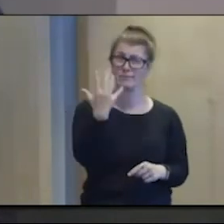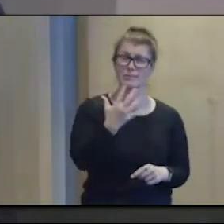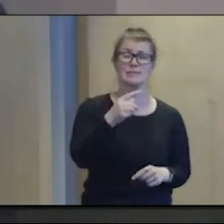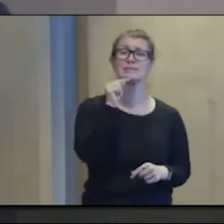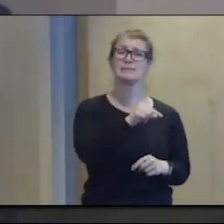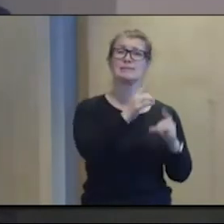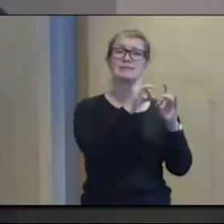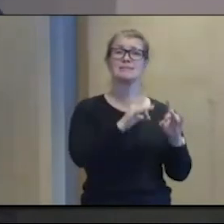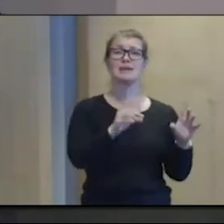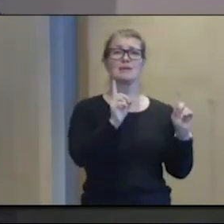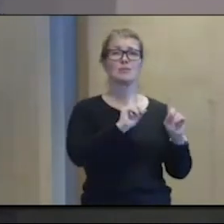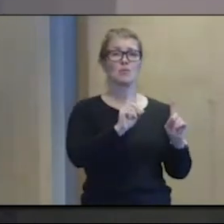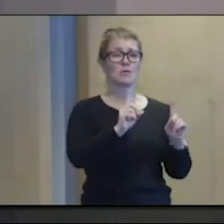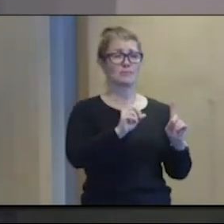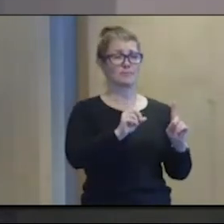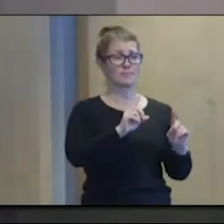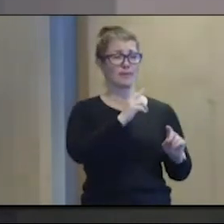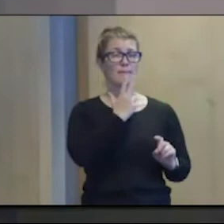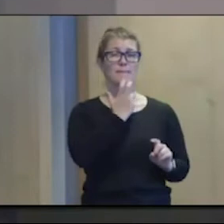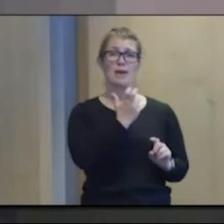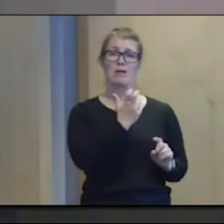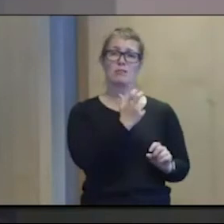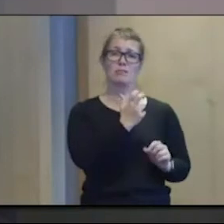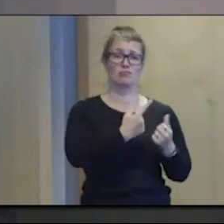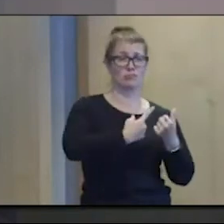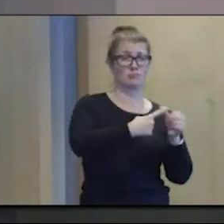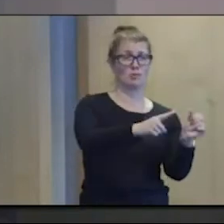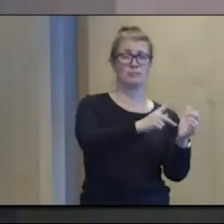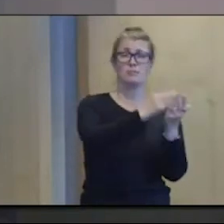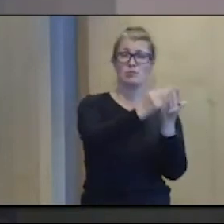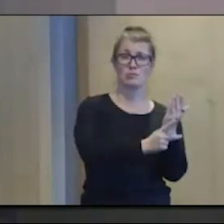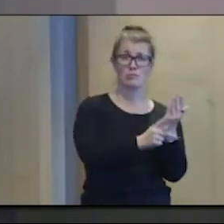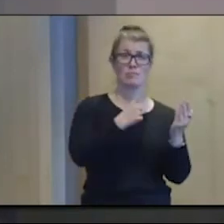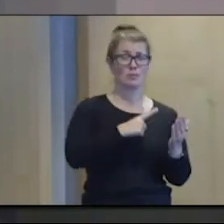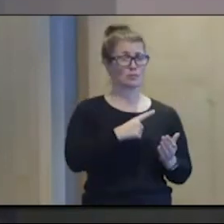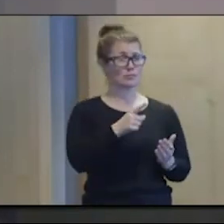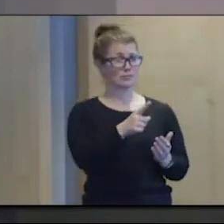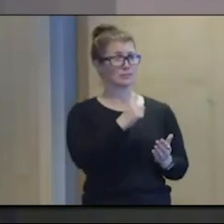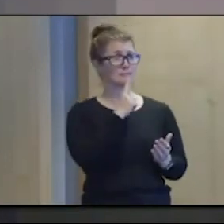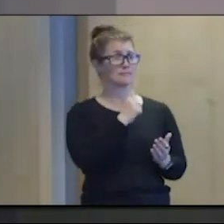the power responsive program, because it had determined by 2025 I think it is that 60 percent